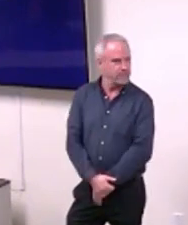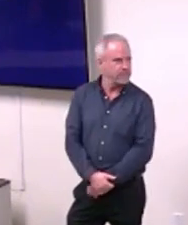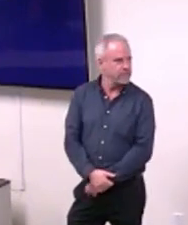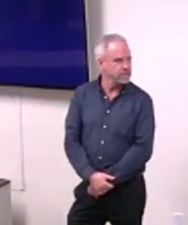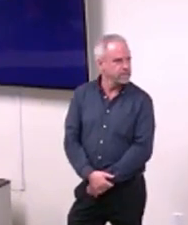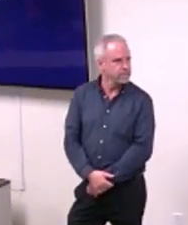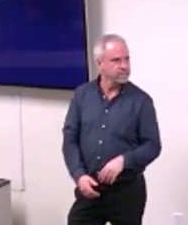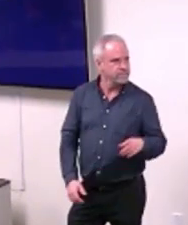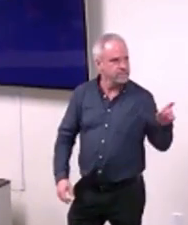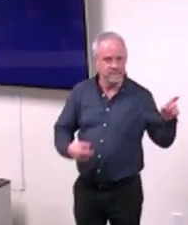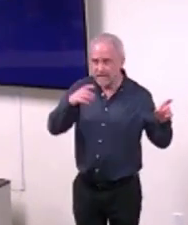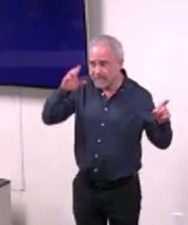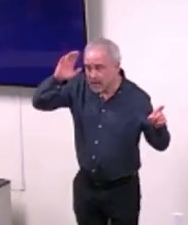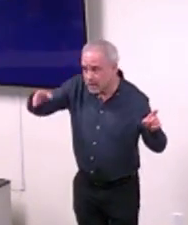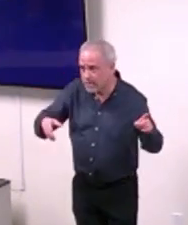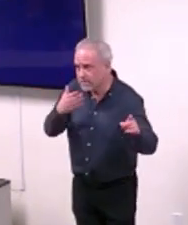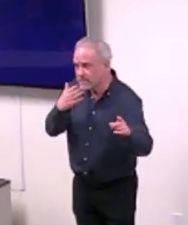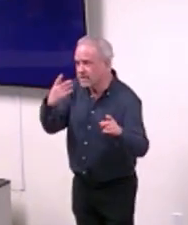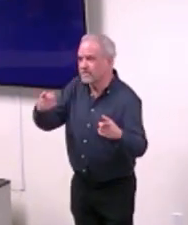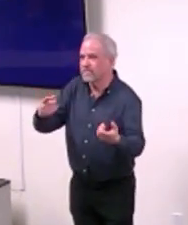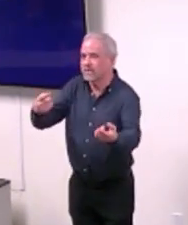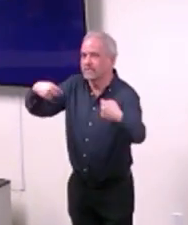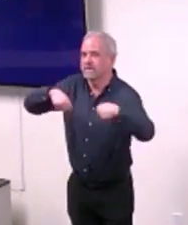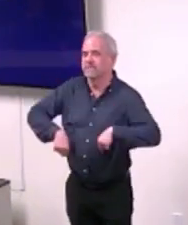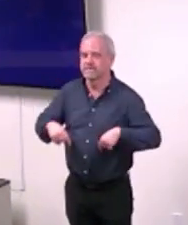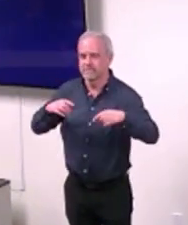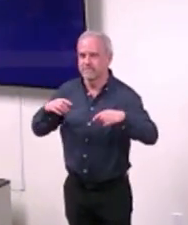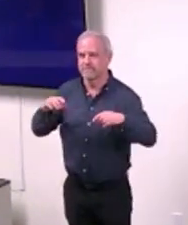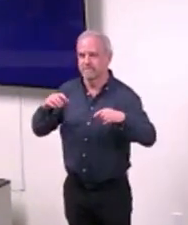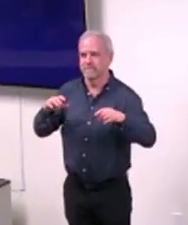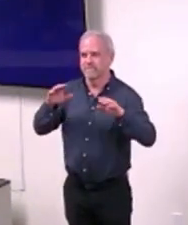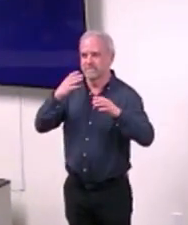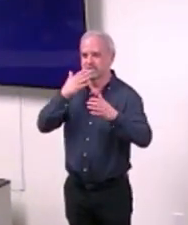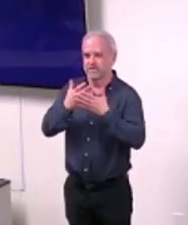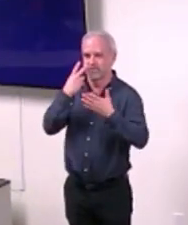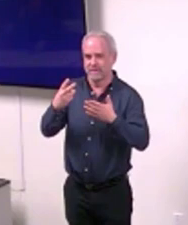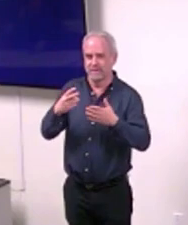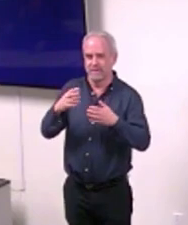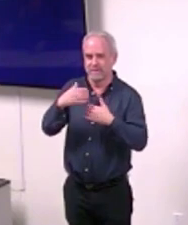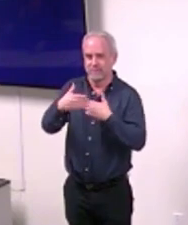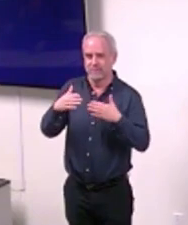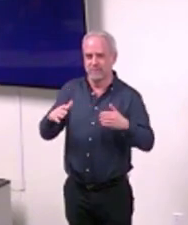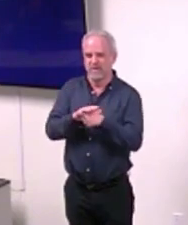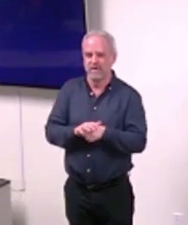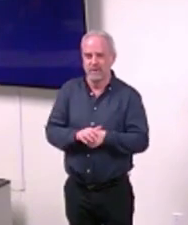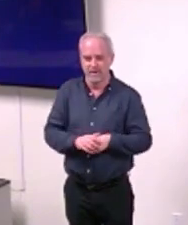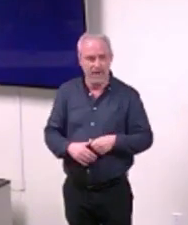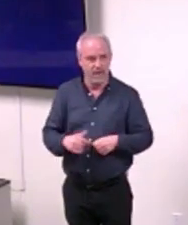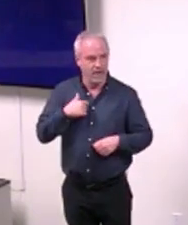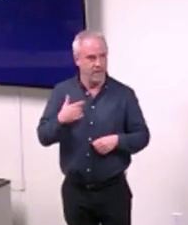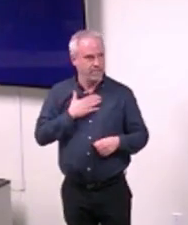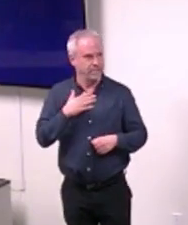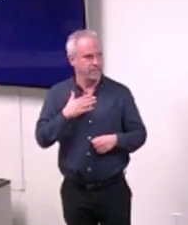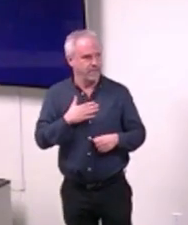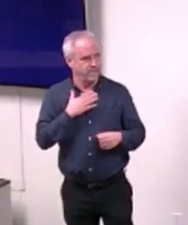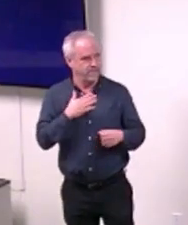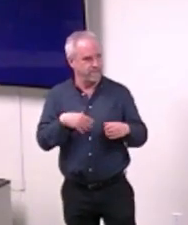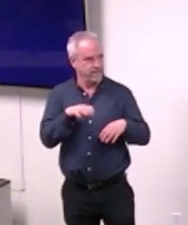First of all, thanks for coming out. It's great to see a packed room. My name is Milton Reynolds. I had the pleasure of sitting on the Advisory Council